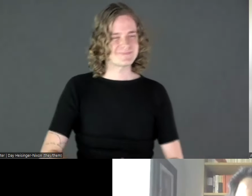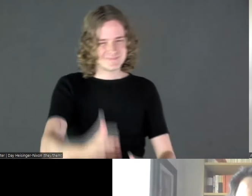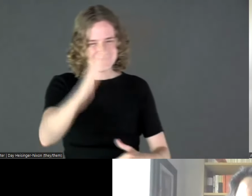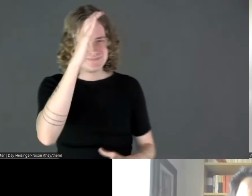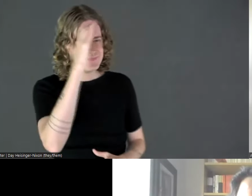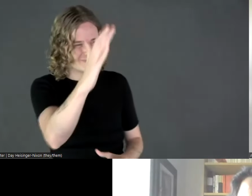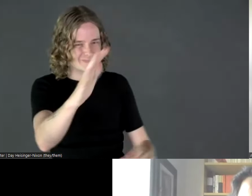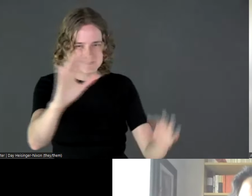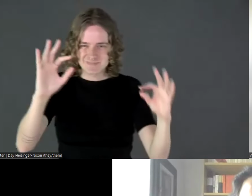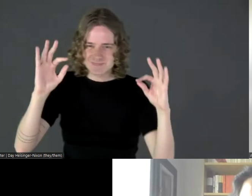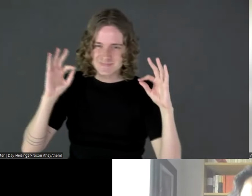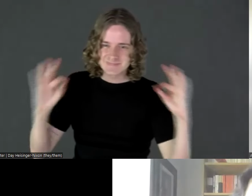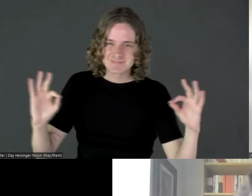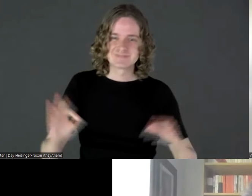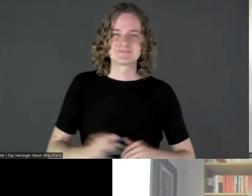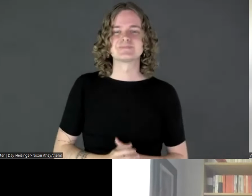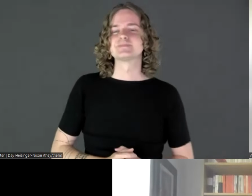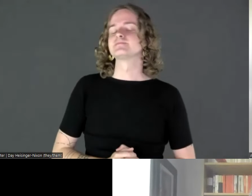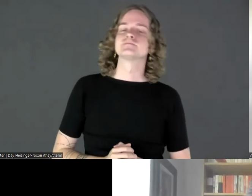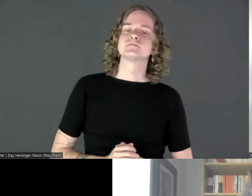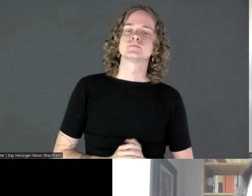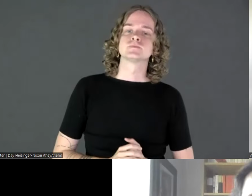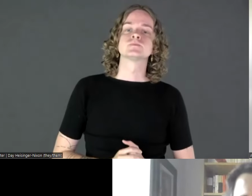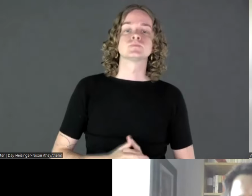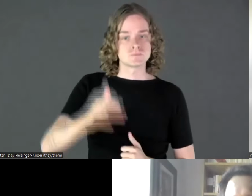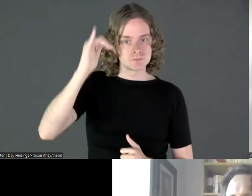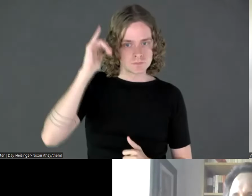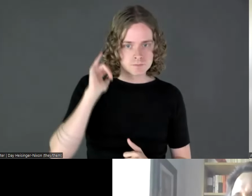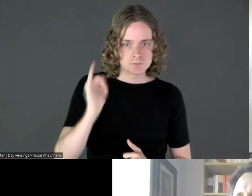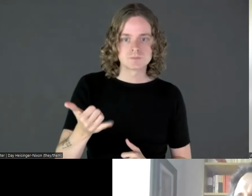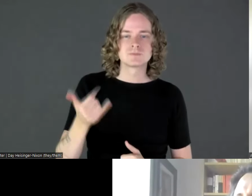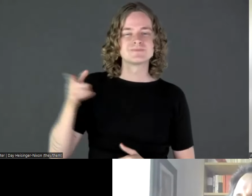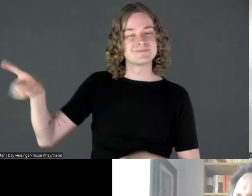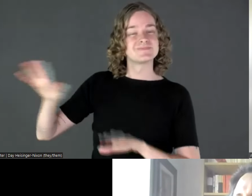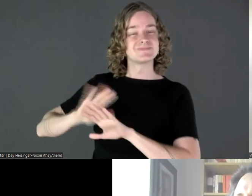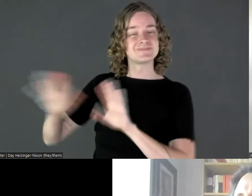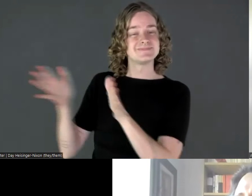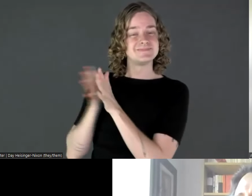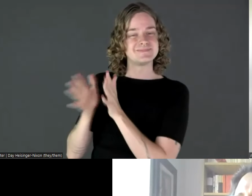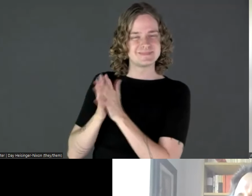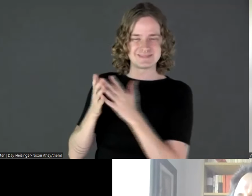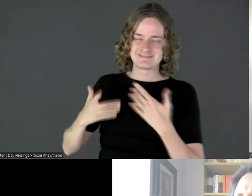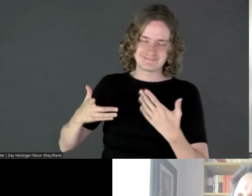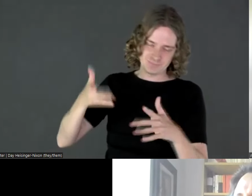good afternoon, good evening everyone. I'm with the global cluster, the disability